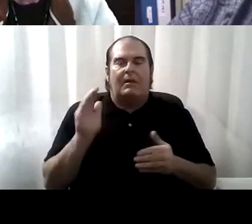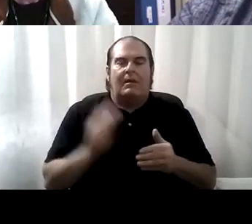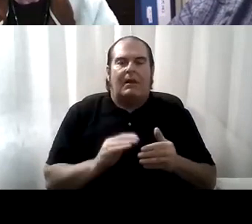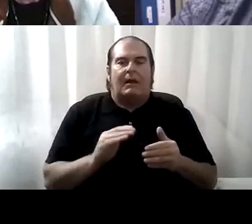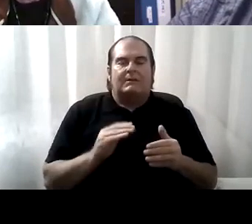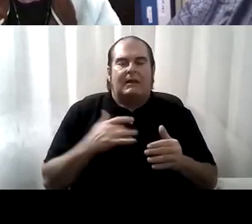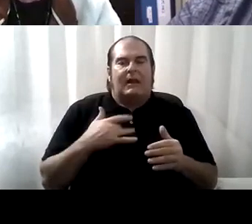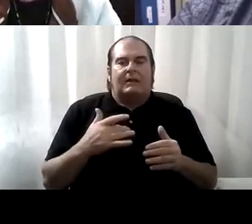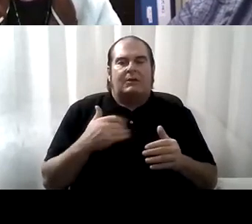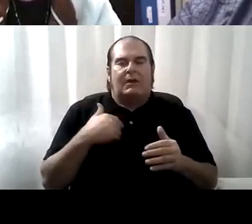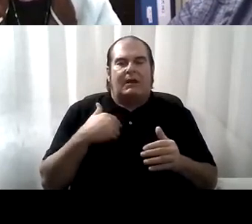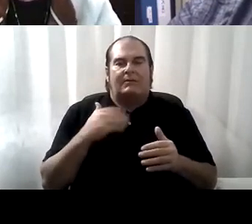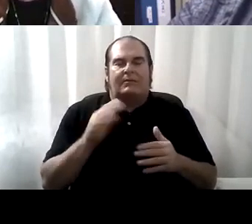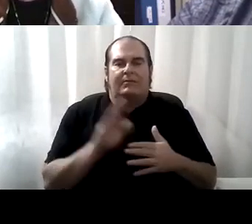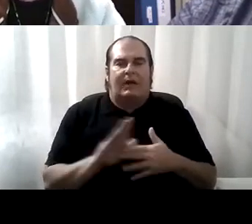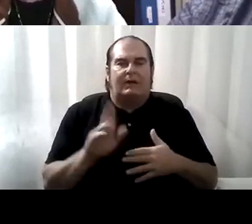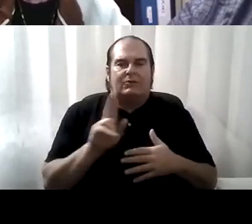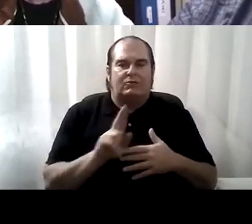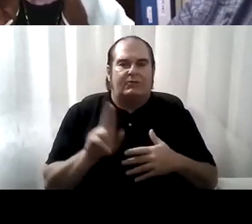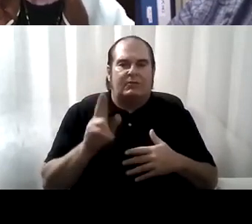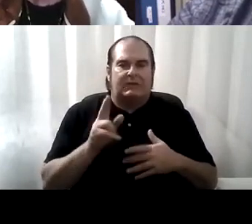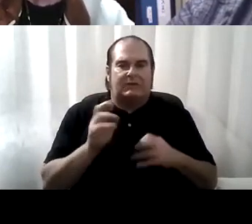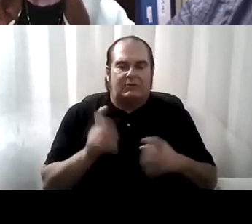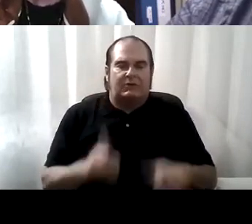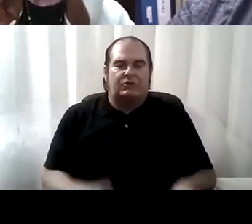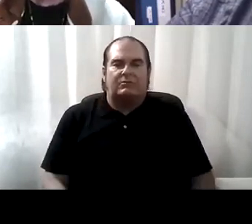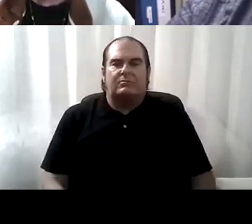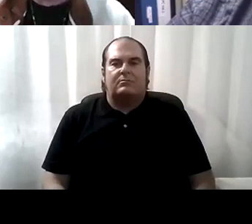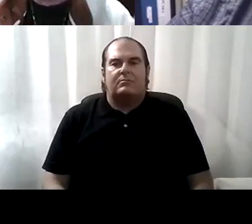and have lower median household incomes.